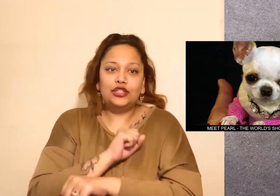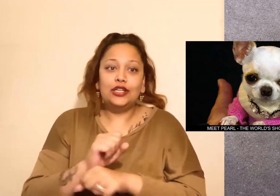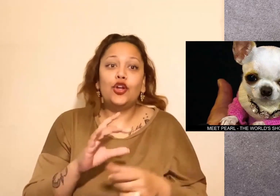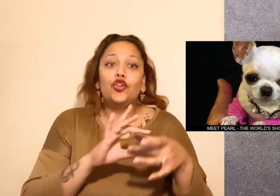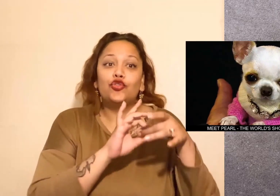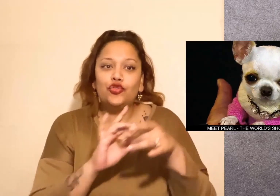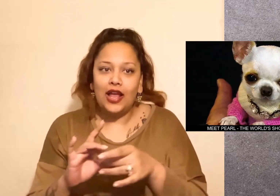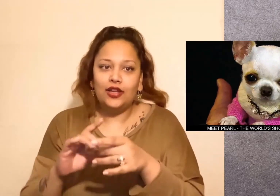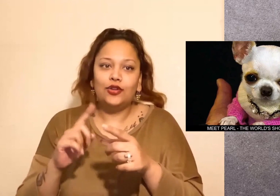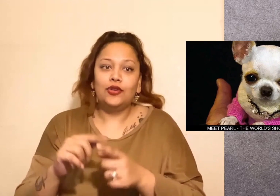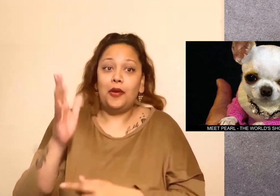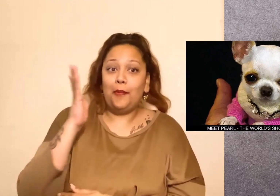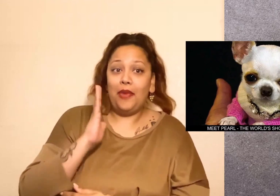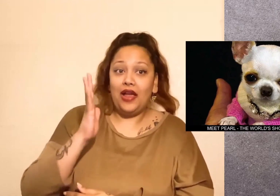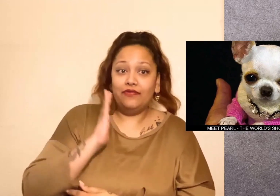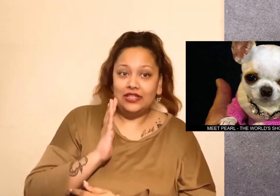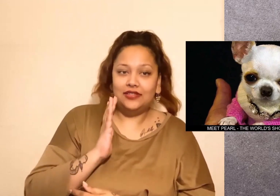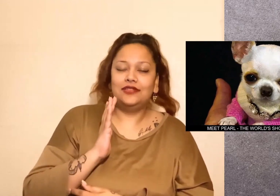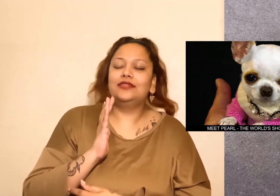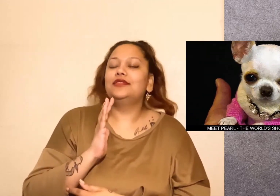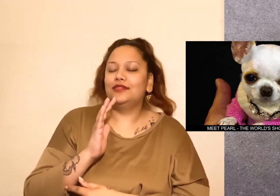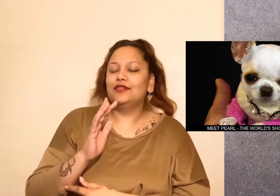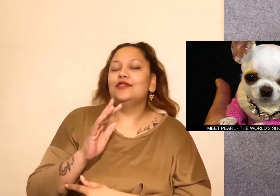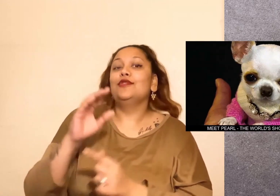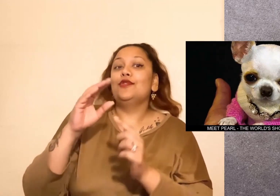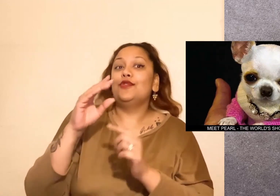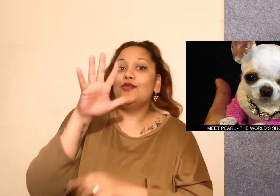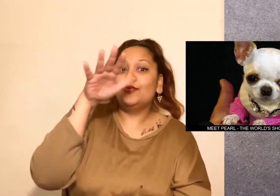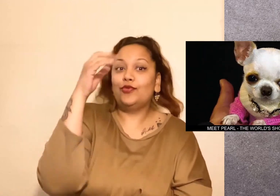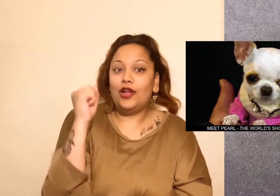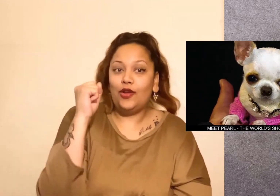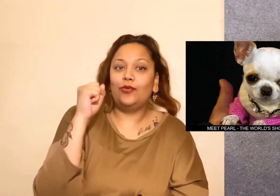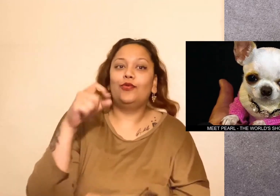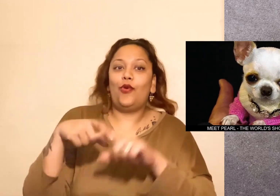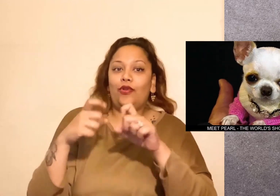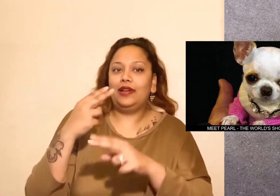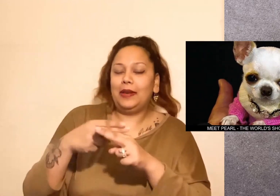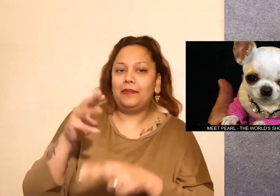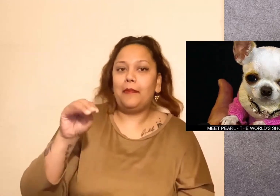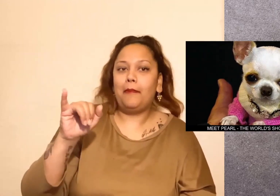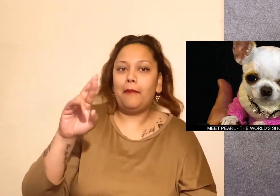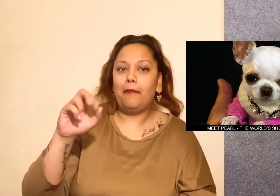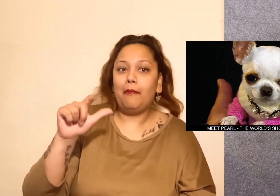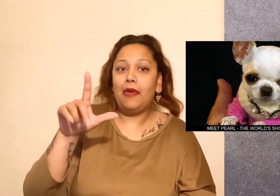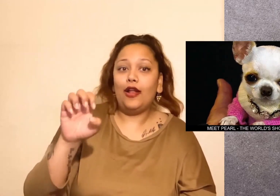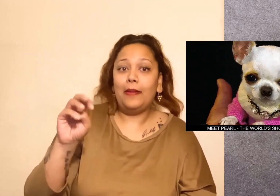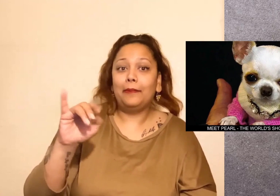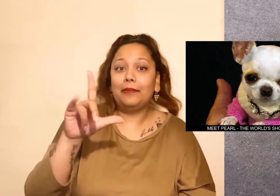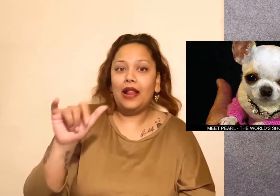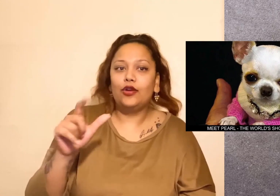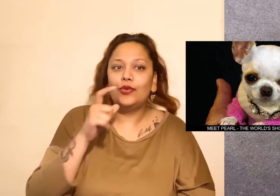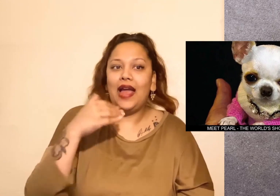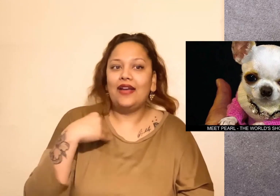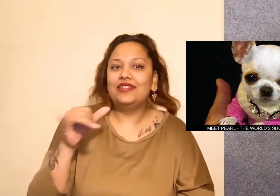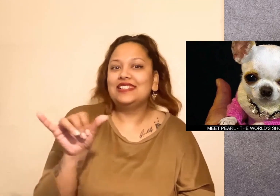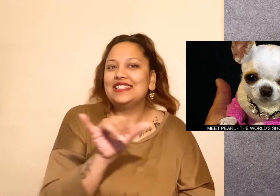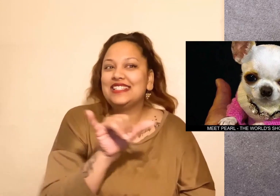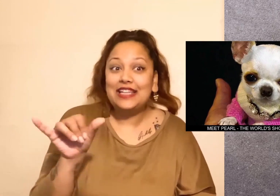and is actually related to the previous record holder Miracle Milly who had the same owner